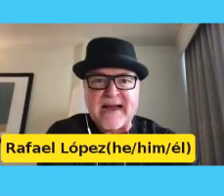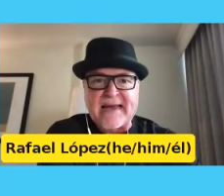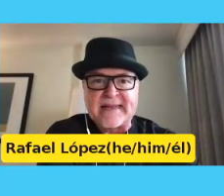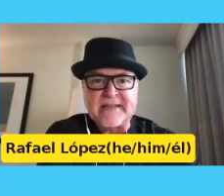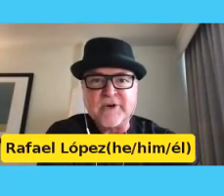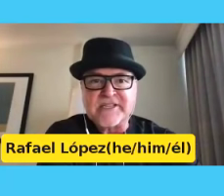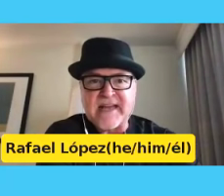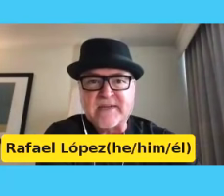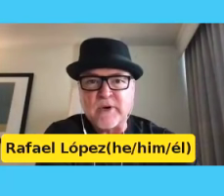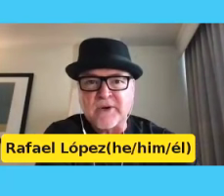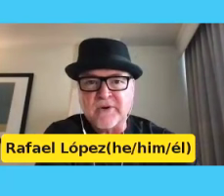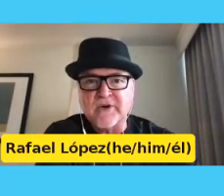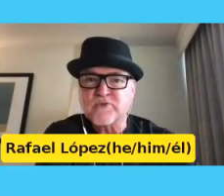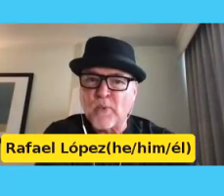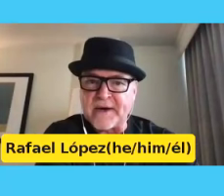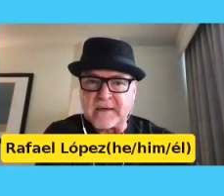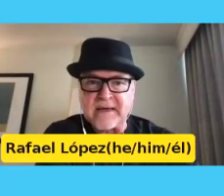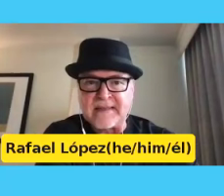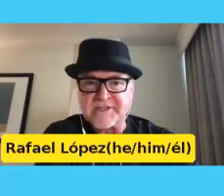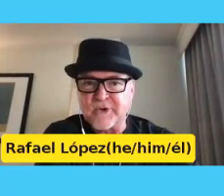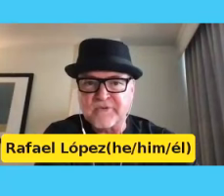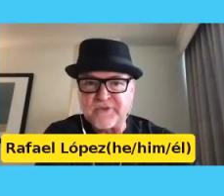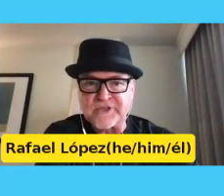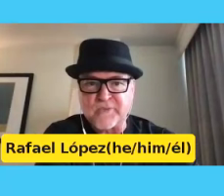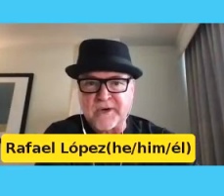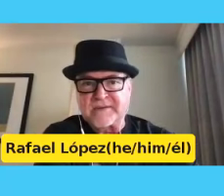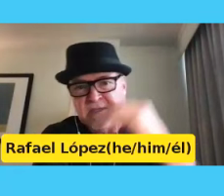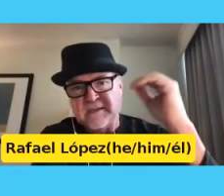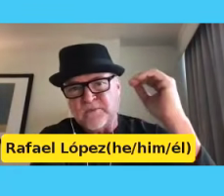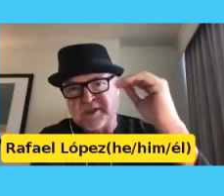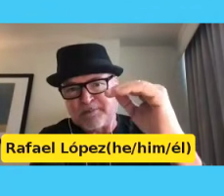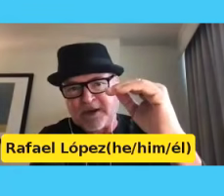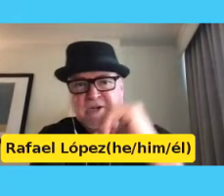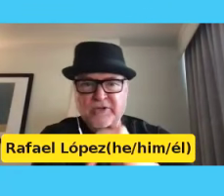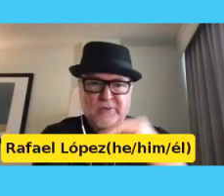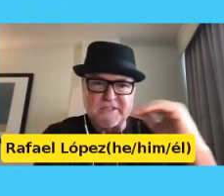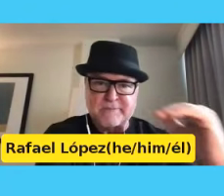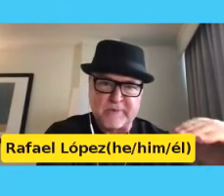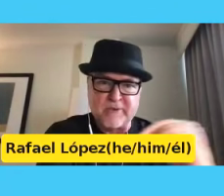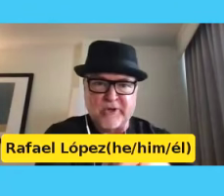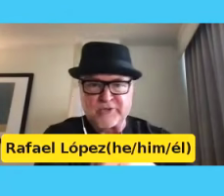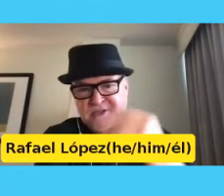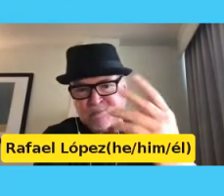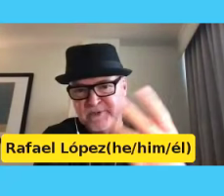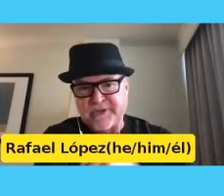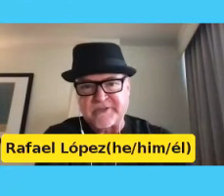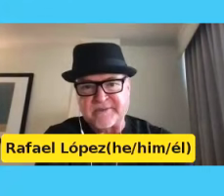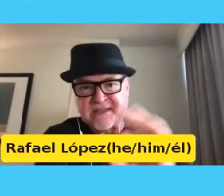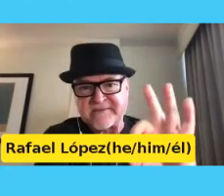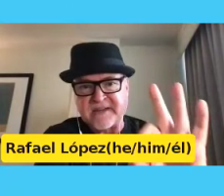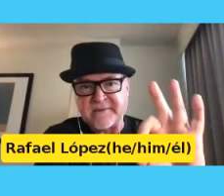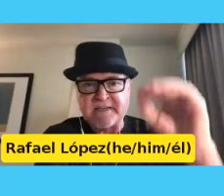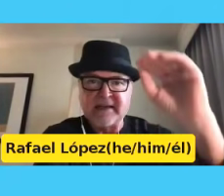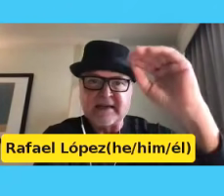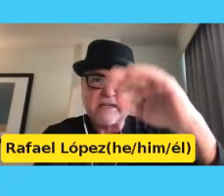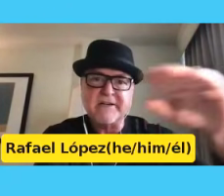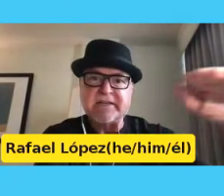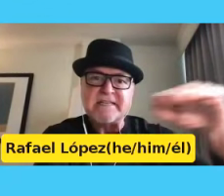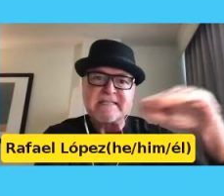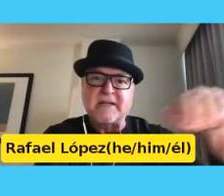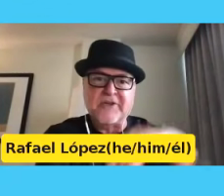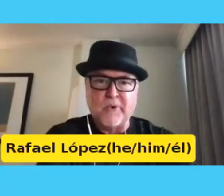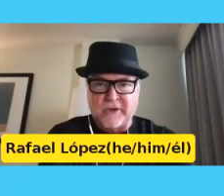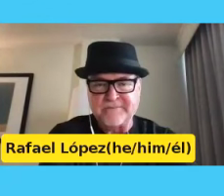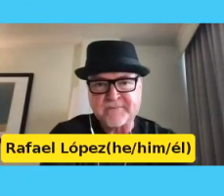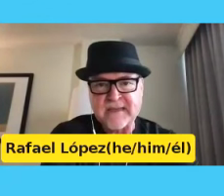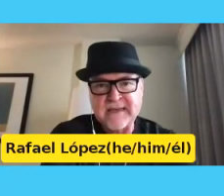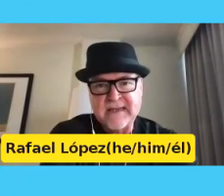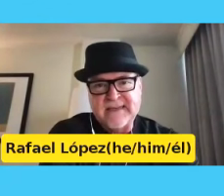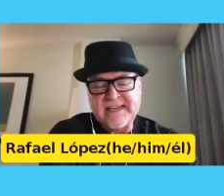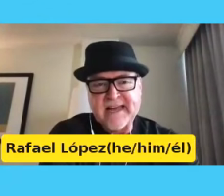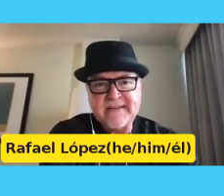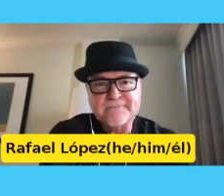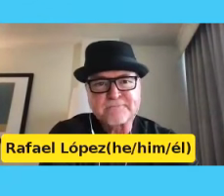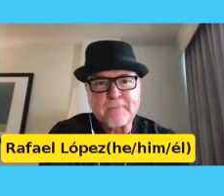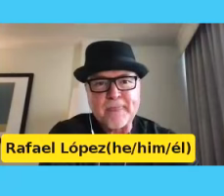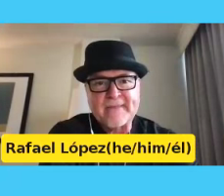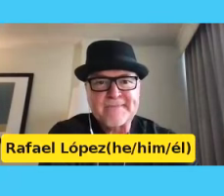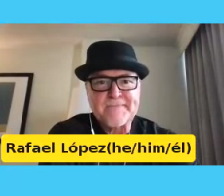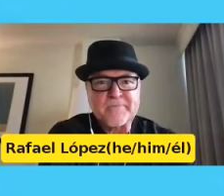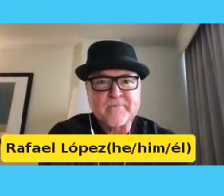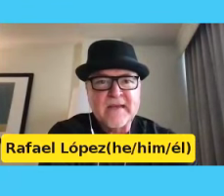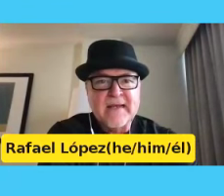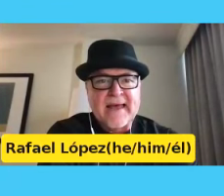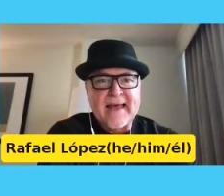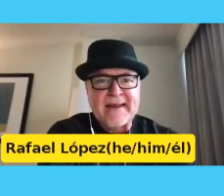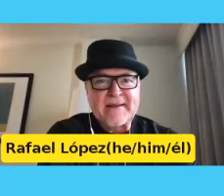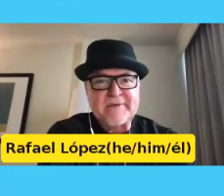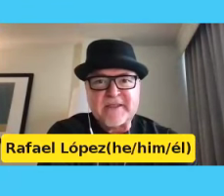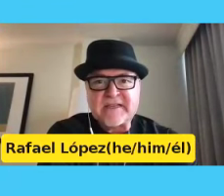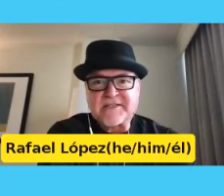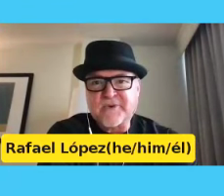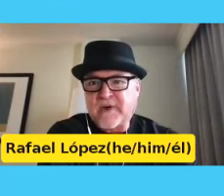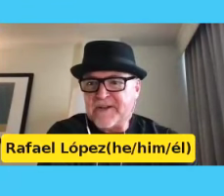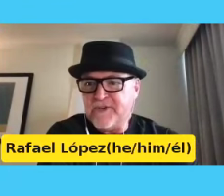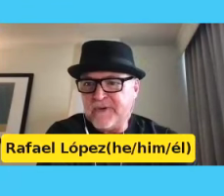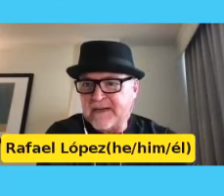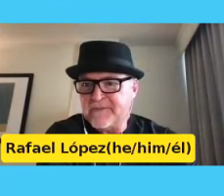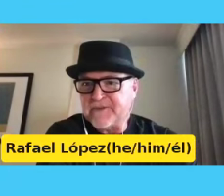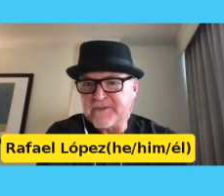I think there's about 20 color os. Try to design your murals to have, the least color -- the more colors you have, the more money you'll have to spend, the more money you'll have to raise. Try the least colors as possible. I printed this and paste this on the wall where we're